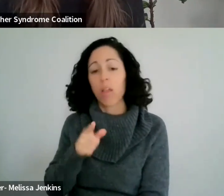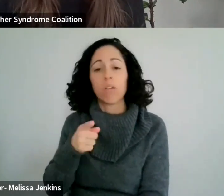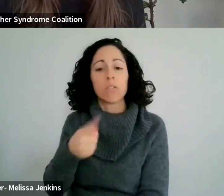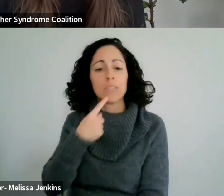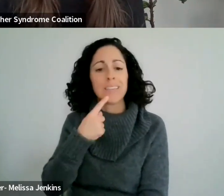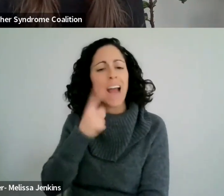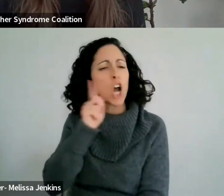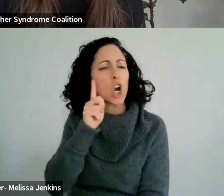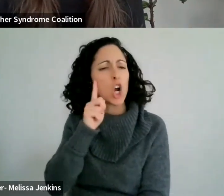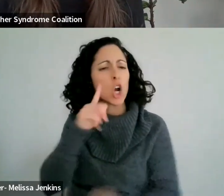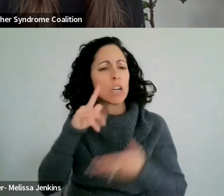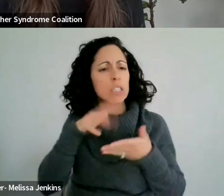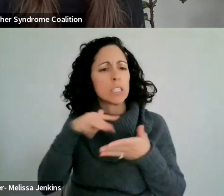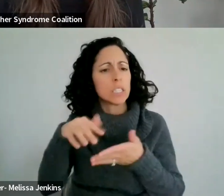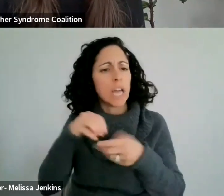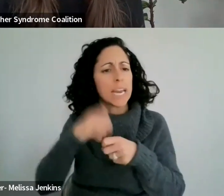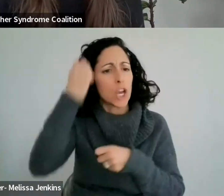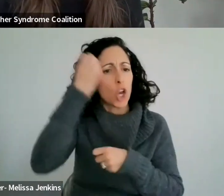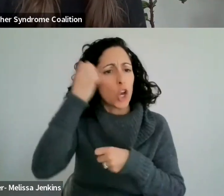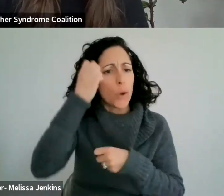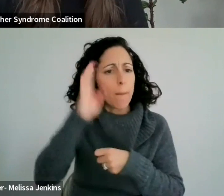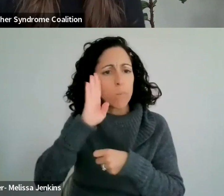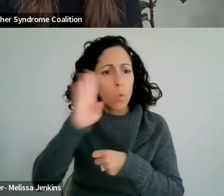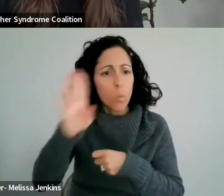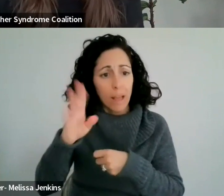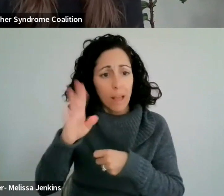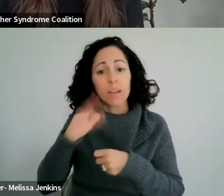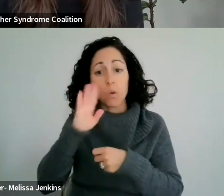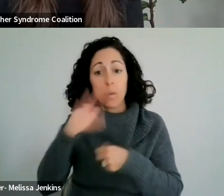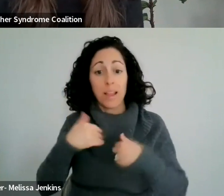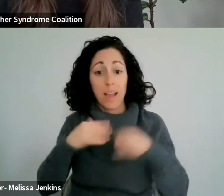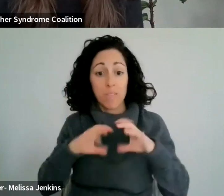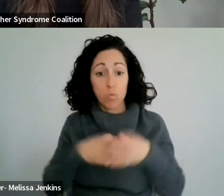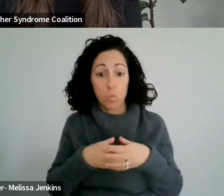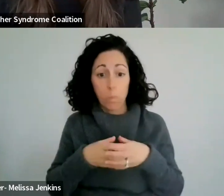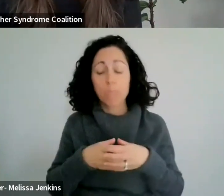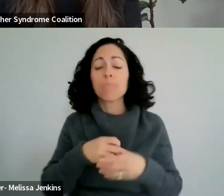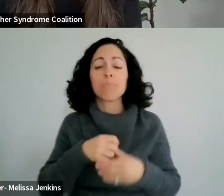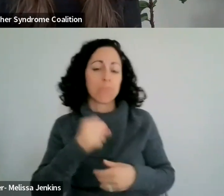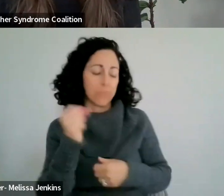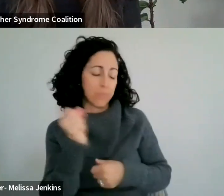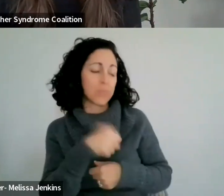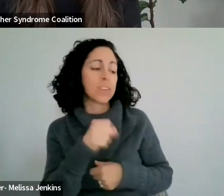So I'll I'll start that, Emmanuel. Absolutely. We will be hoping to open our European clinical trial